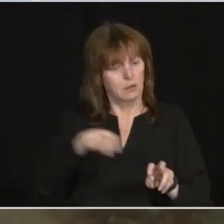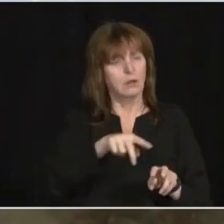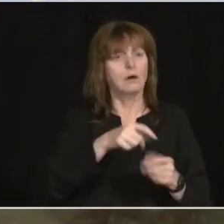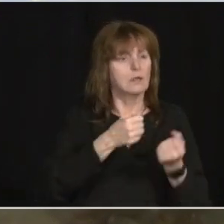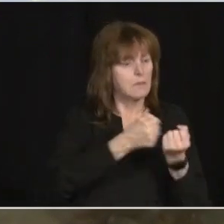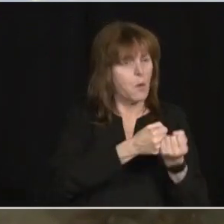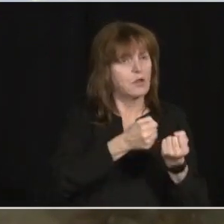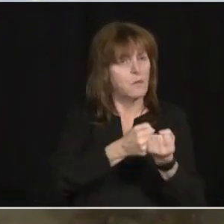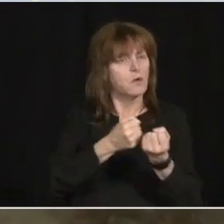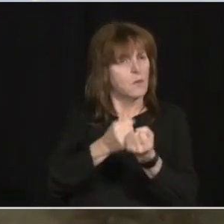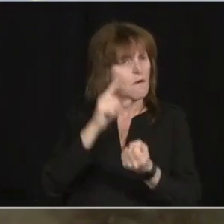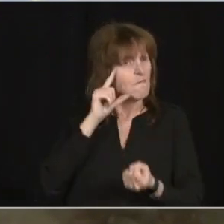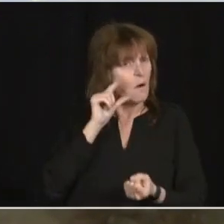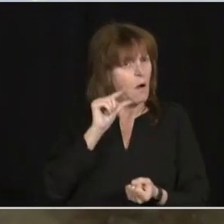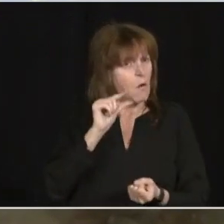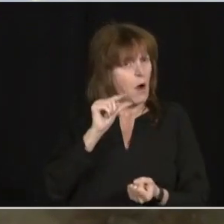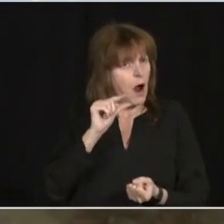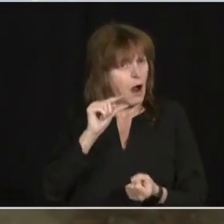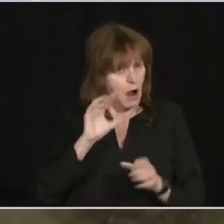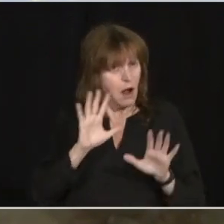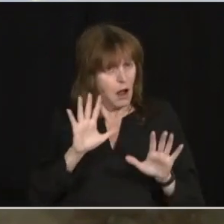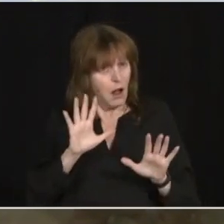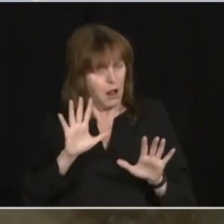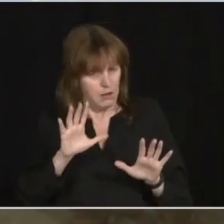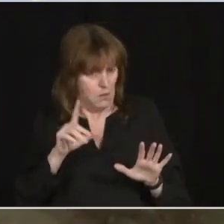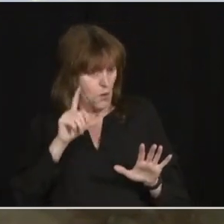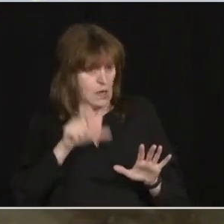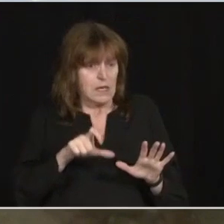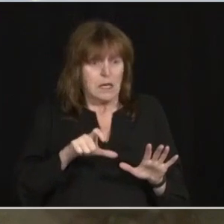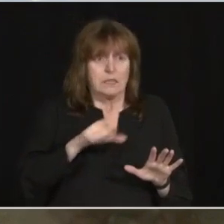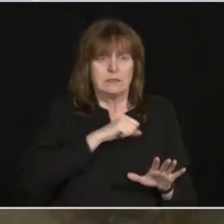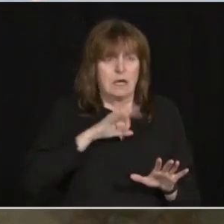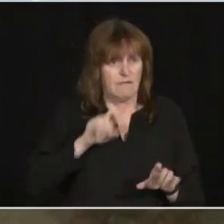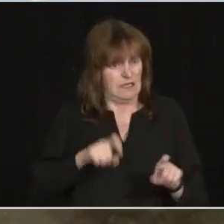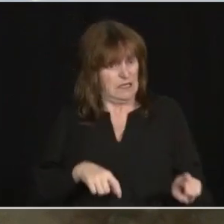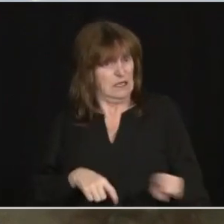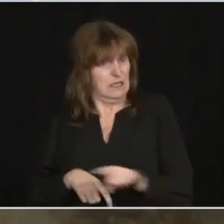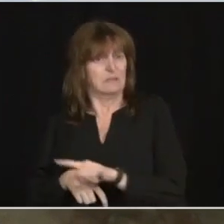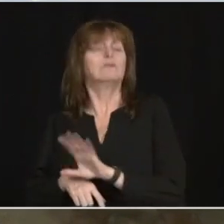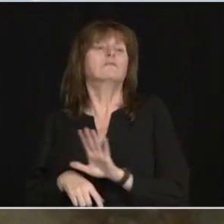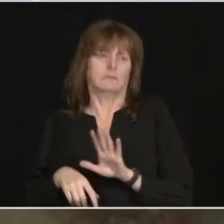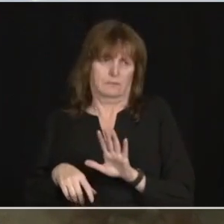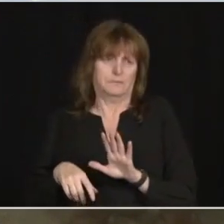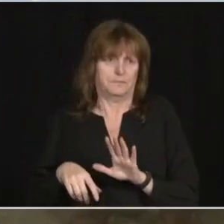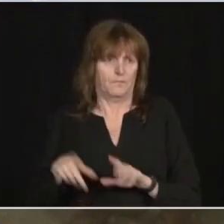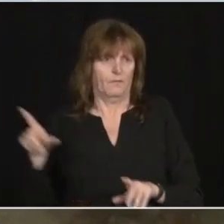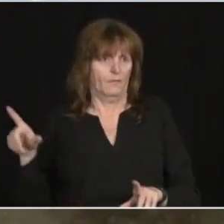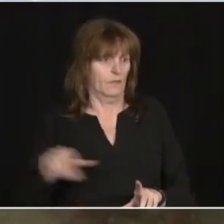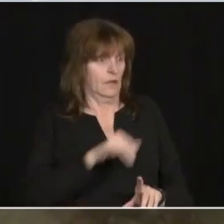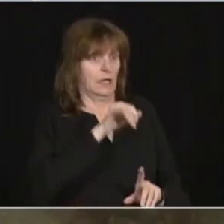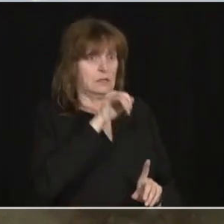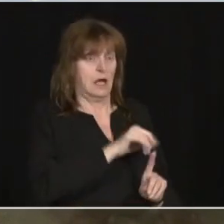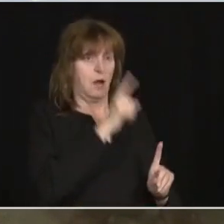have access to staffing right now. We cannot allow any home or the residents to go without the care they